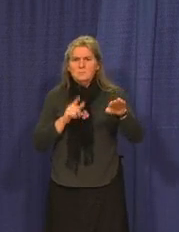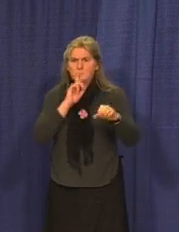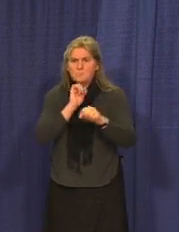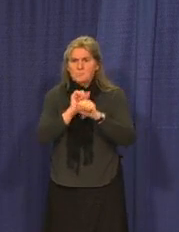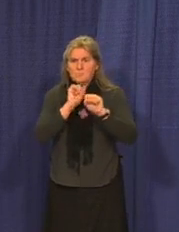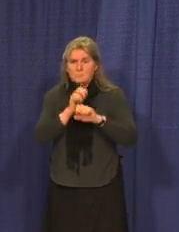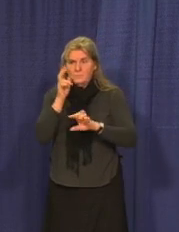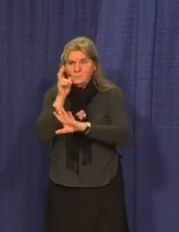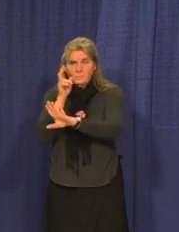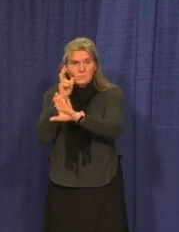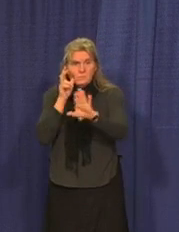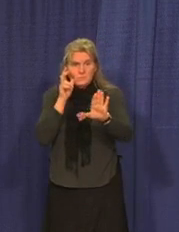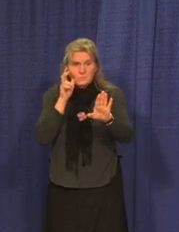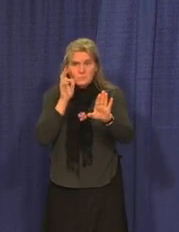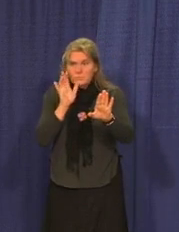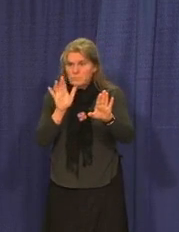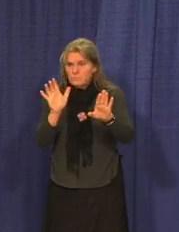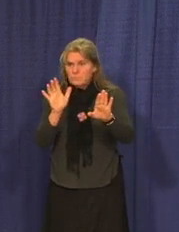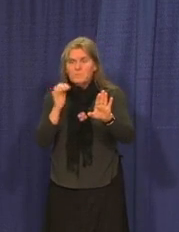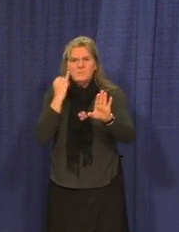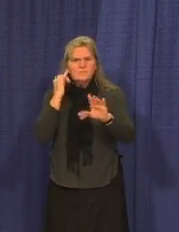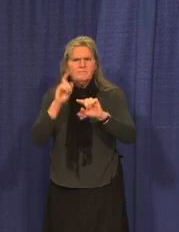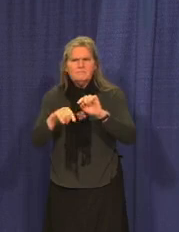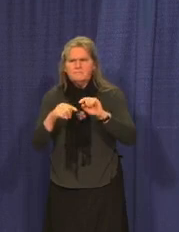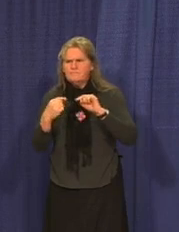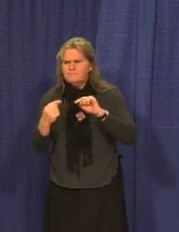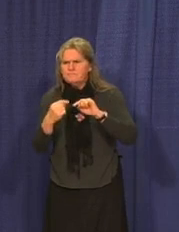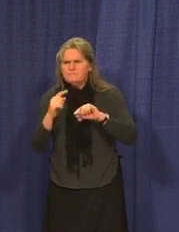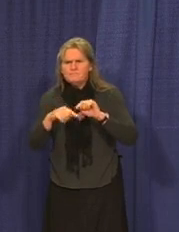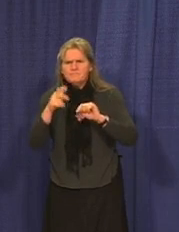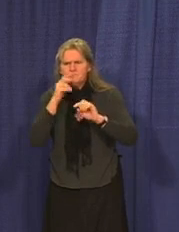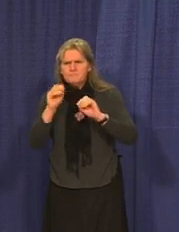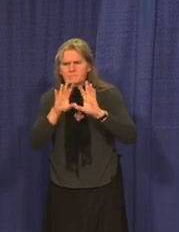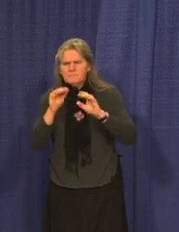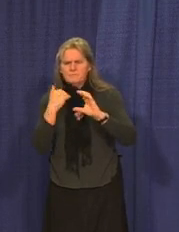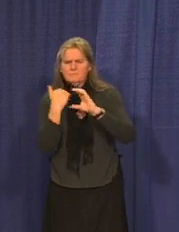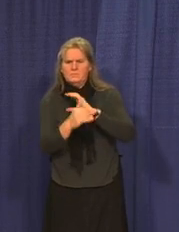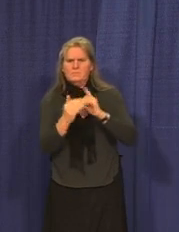Before we begin with our speakers I would like to verify that everyone can hear us? If any reporters are having a